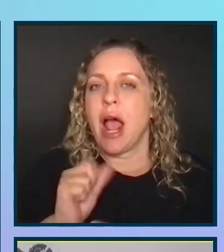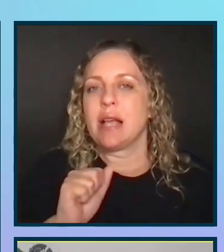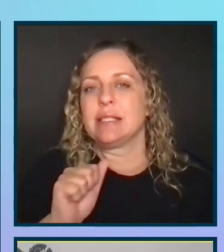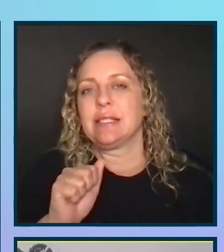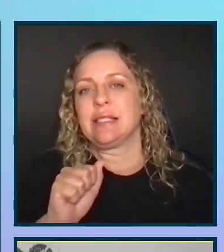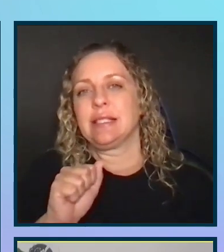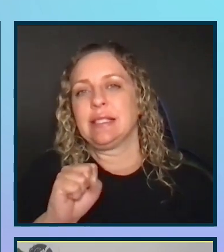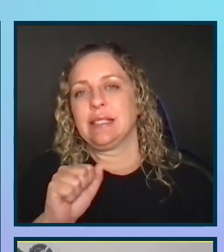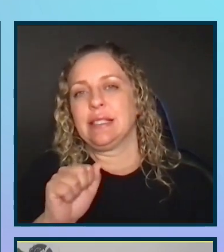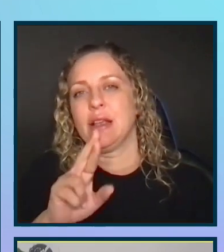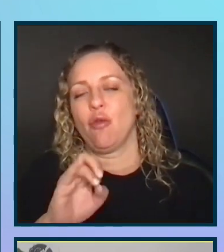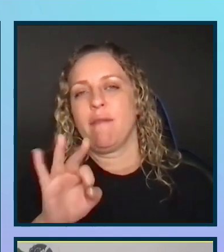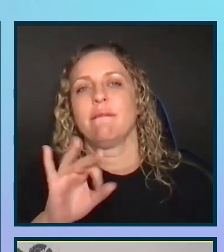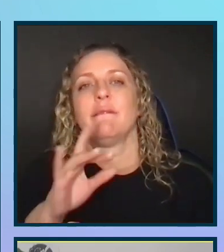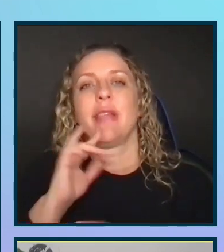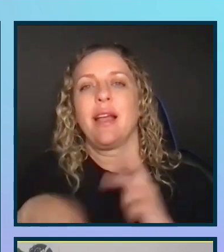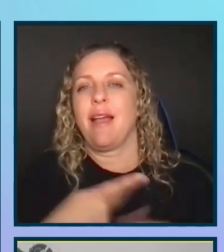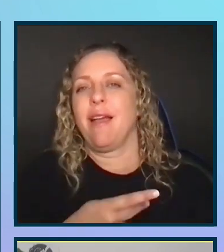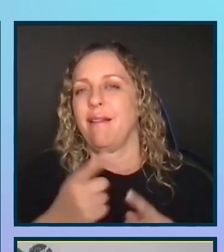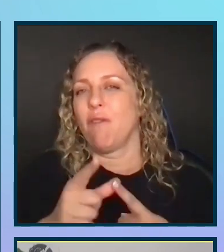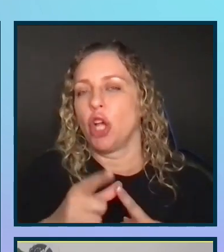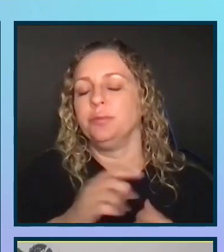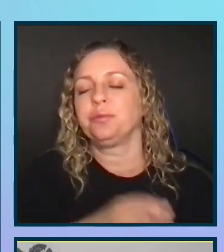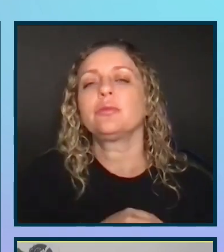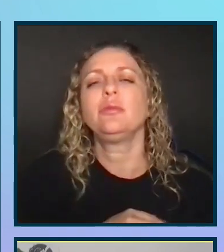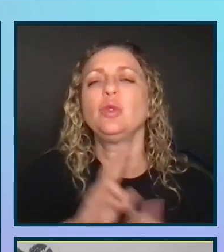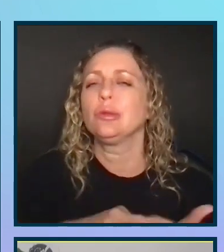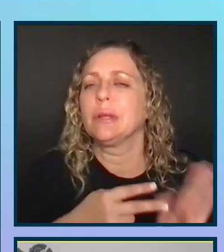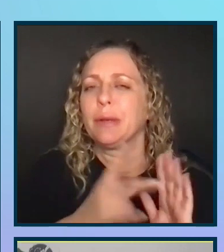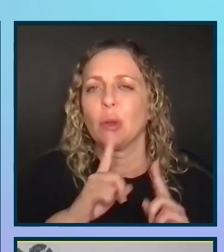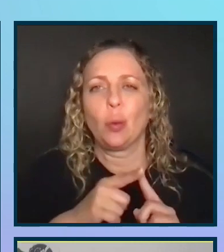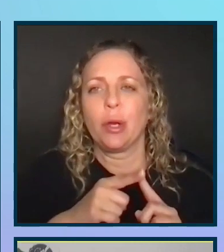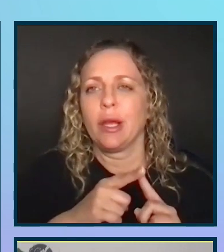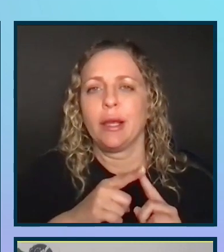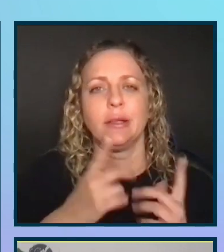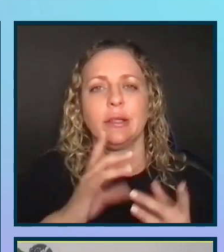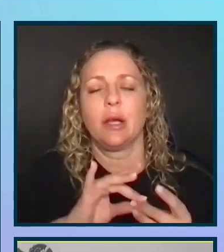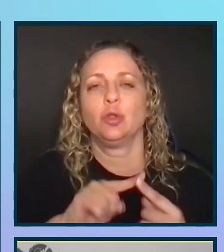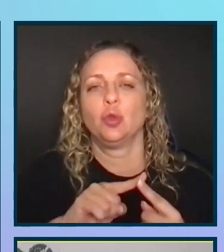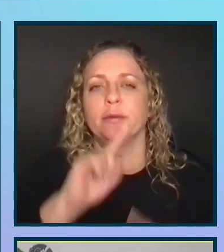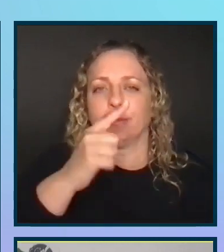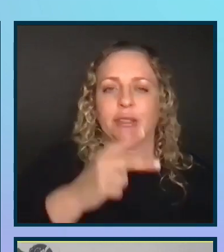So it means that this as, when it comes to hierarchy, this is the most important thing.